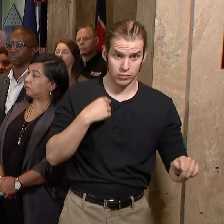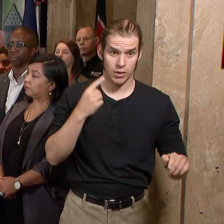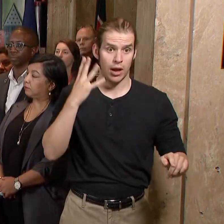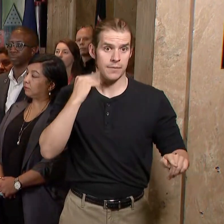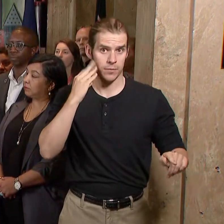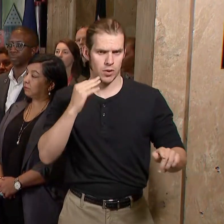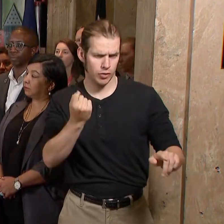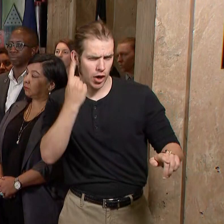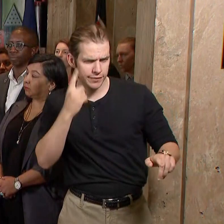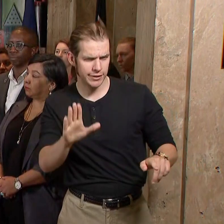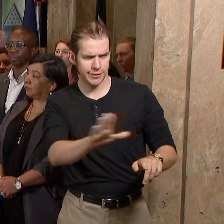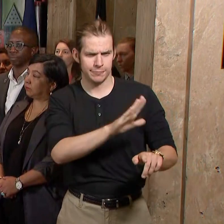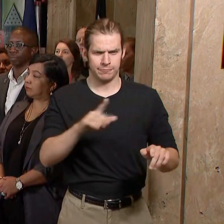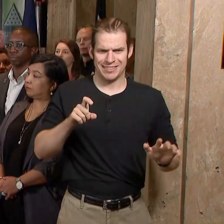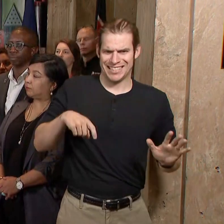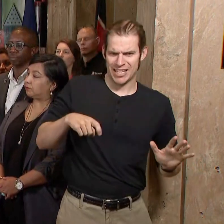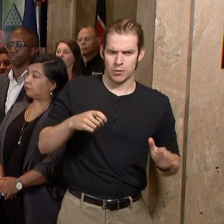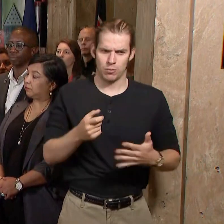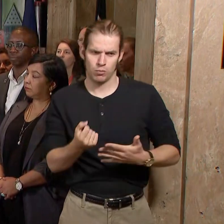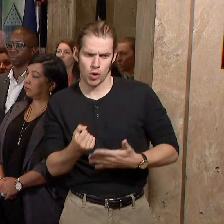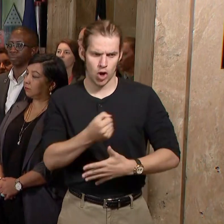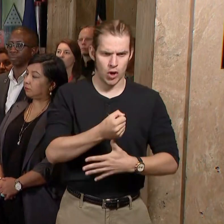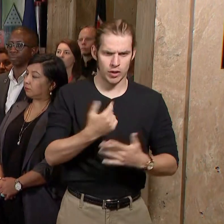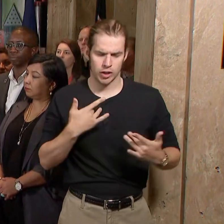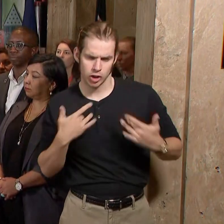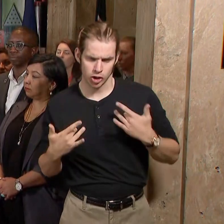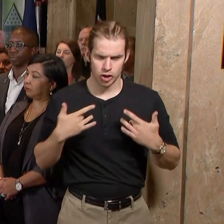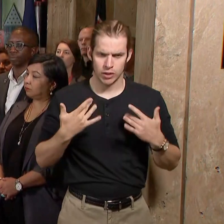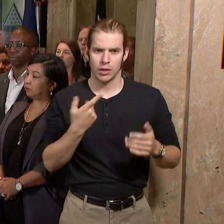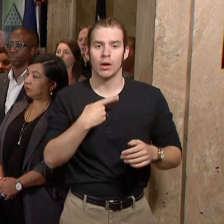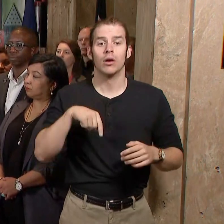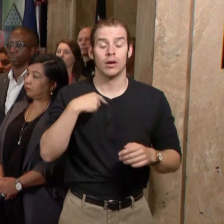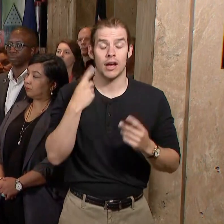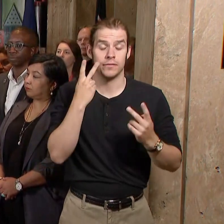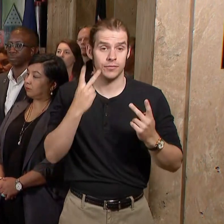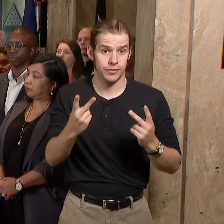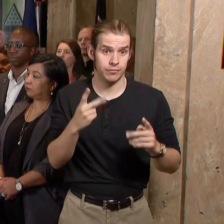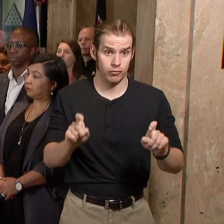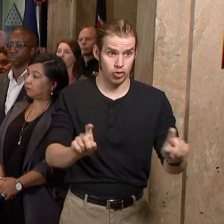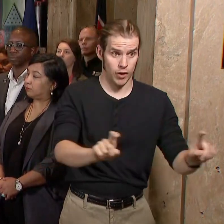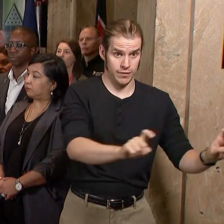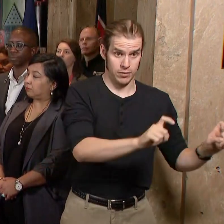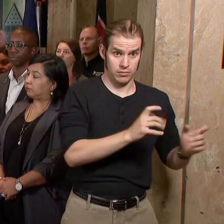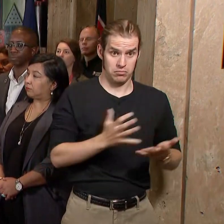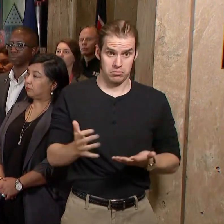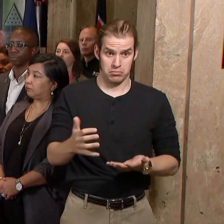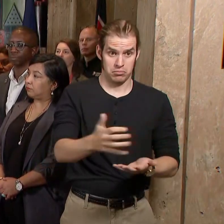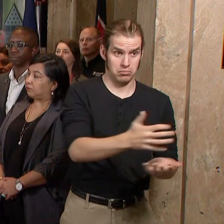and priorities and concerns are. What we've seen both from surveys and outreach in Denver as well as around the country is when you have